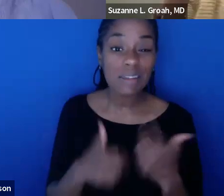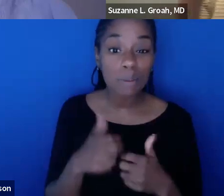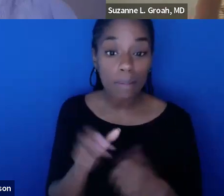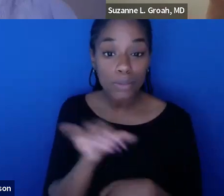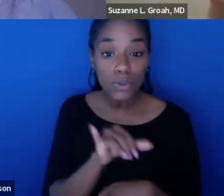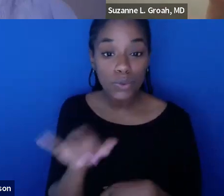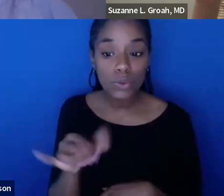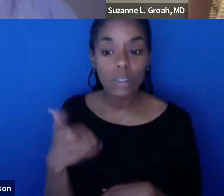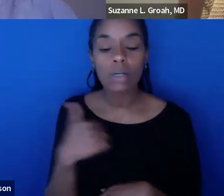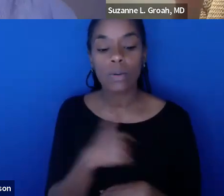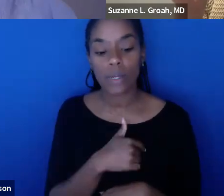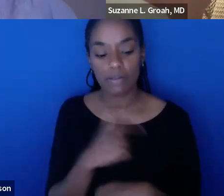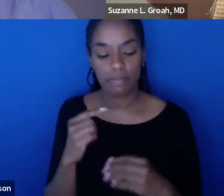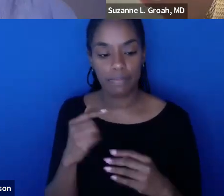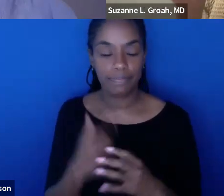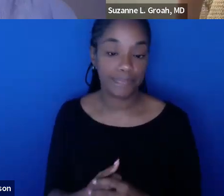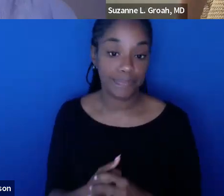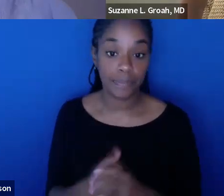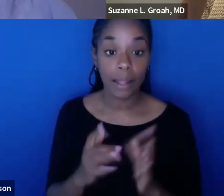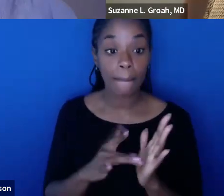We've been taught, and I think medical students are still being